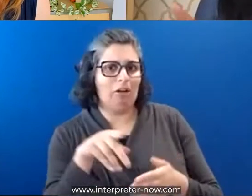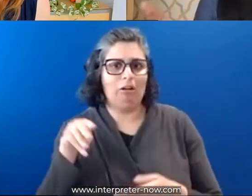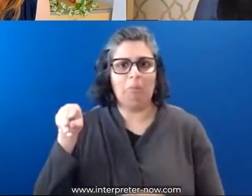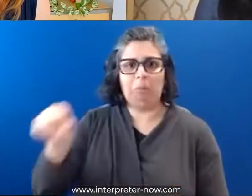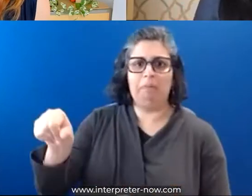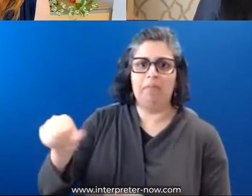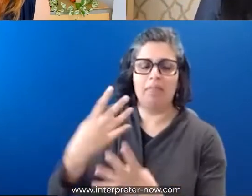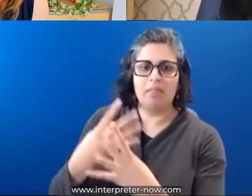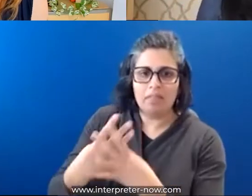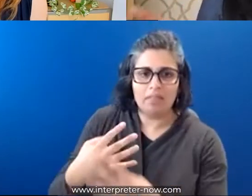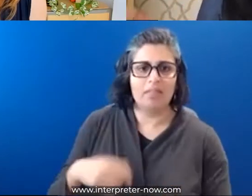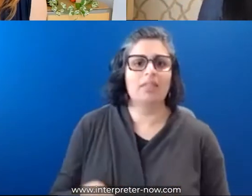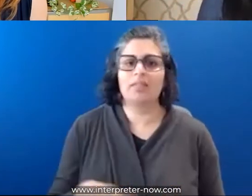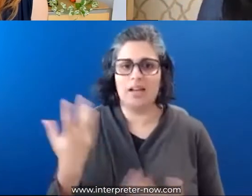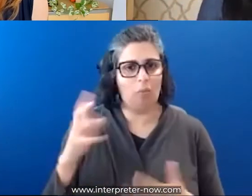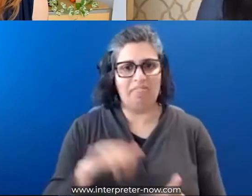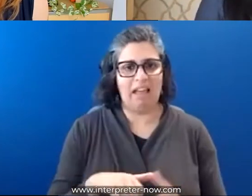pay for prisons, tax reasons.